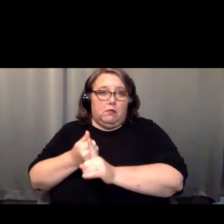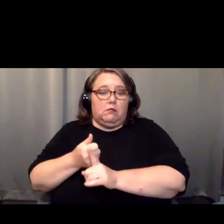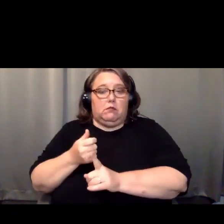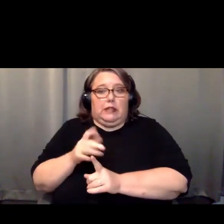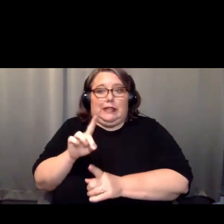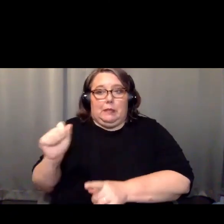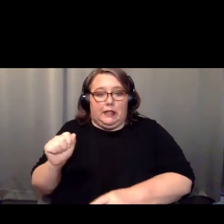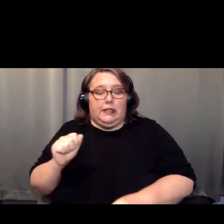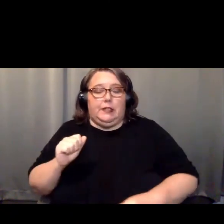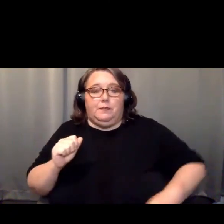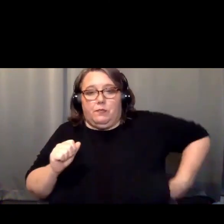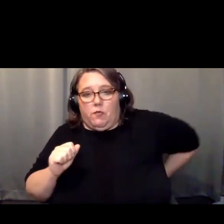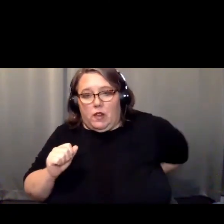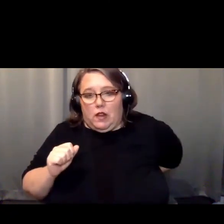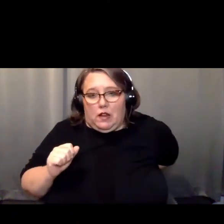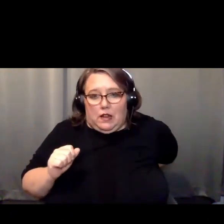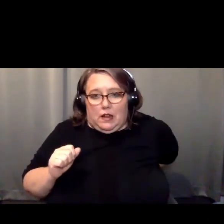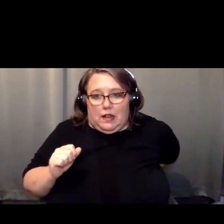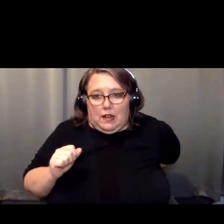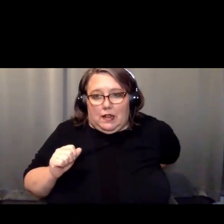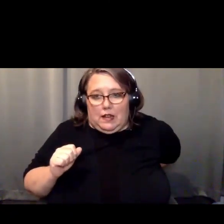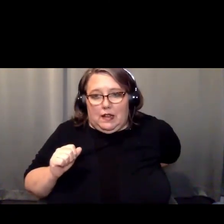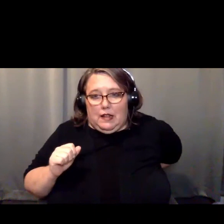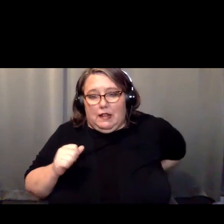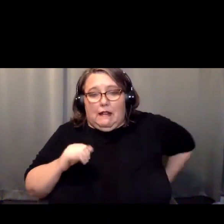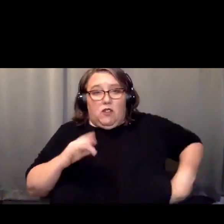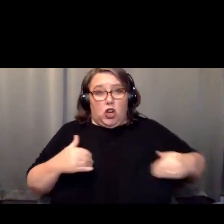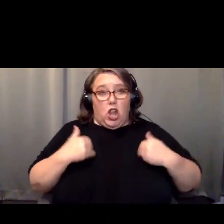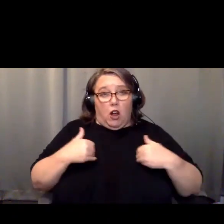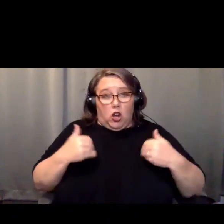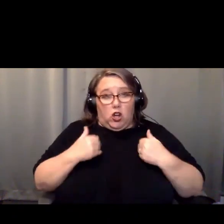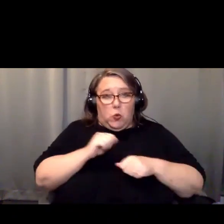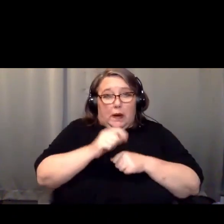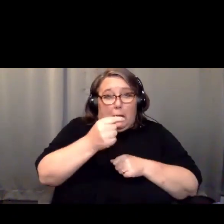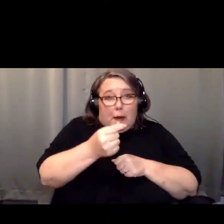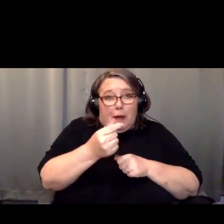Again, if you're a younger person and you've worked a little bit, you might be able to get SSDI under that,